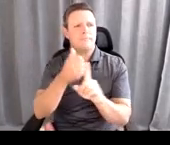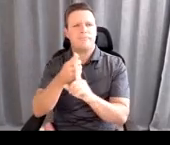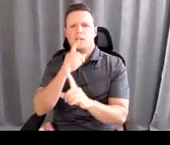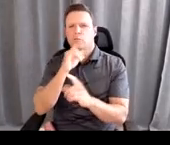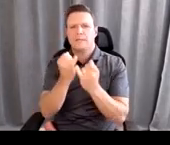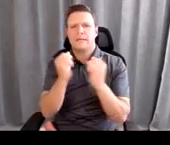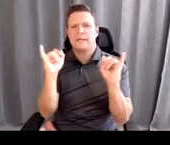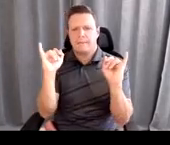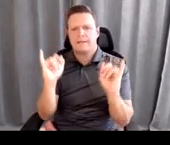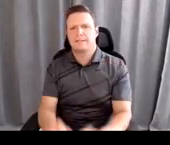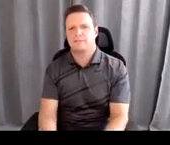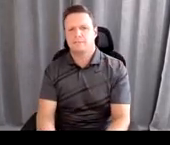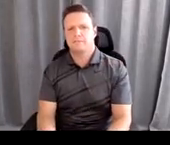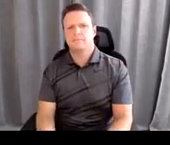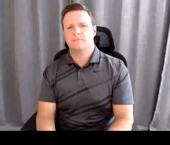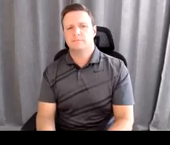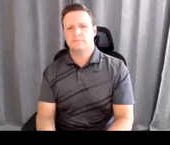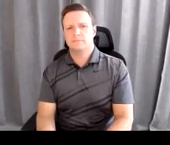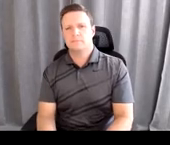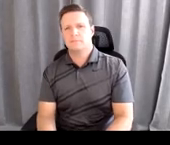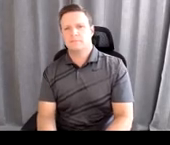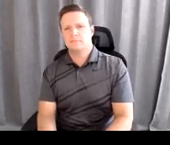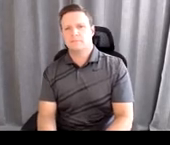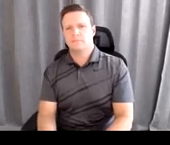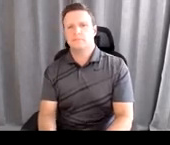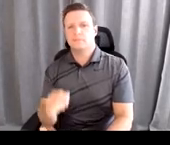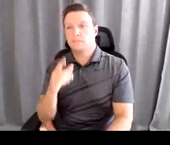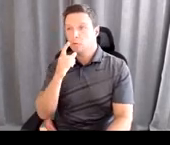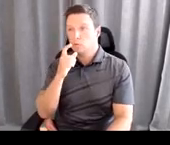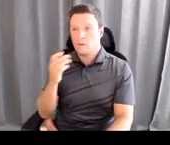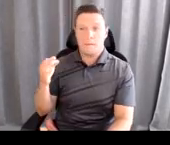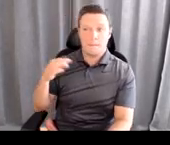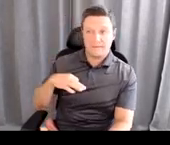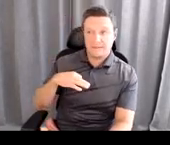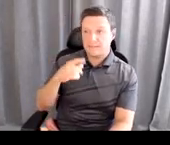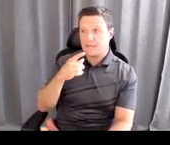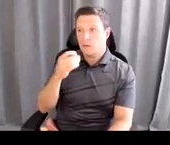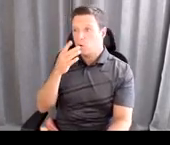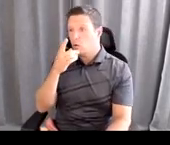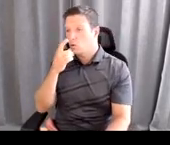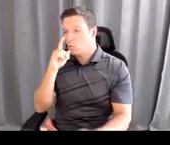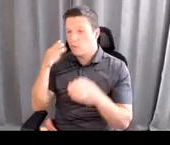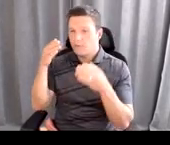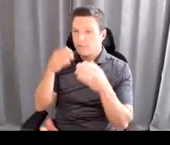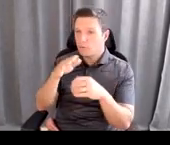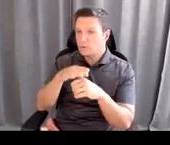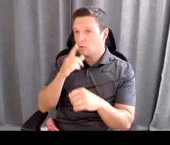and the beneficiary and the focus is what makes them different, different. But we often sort of group them all together.